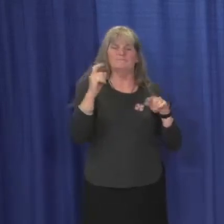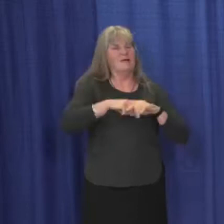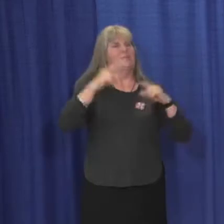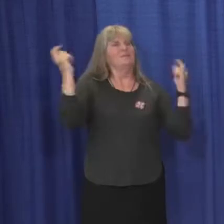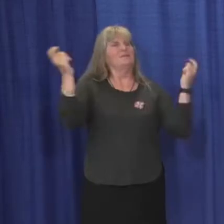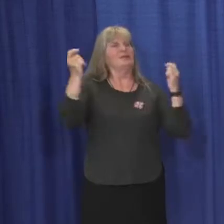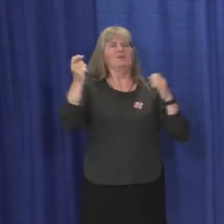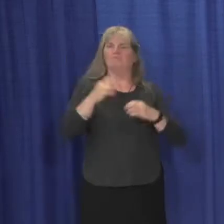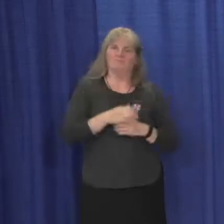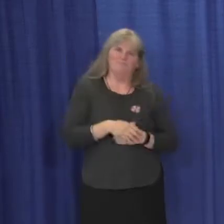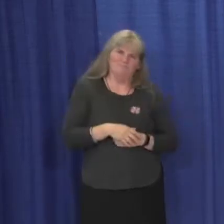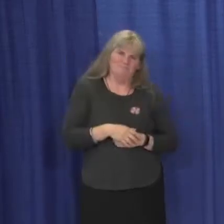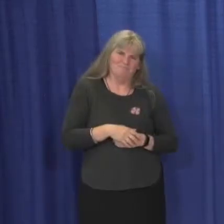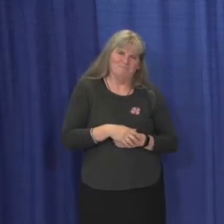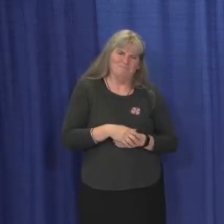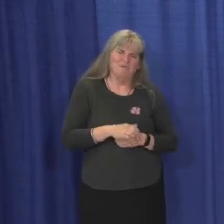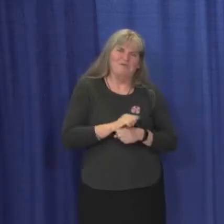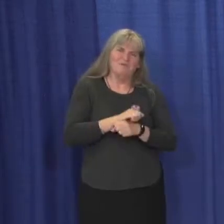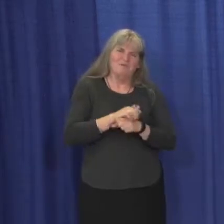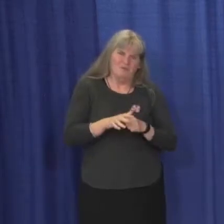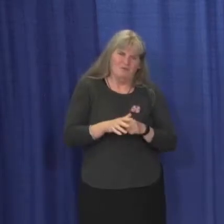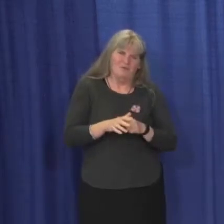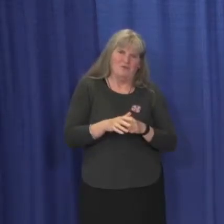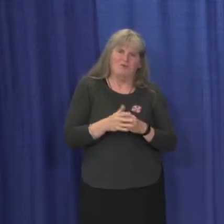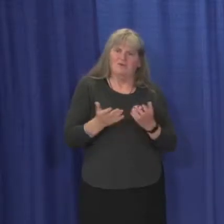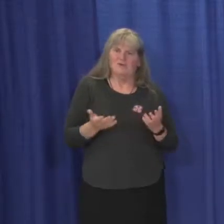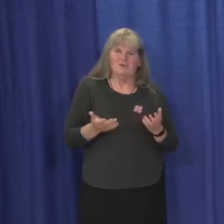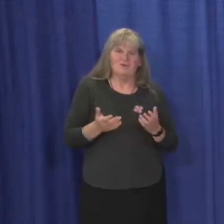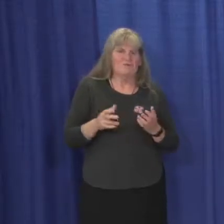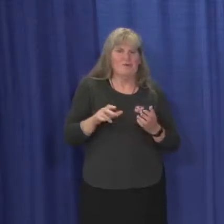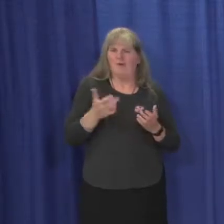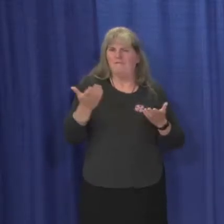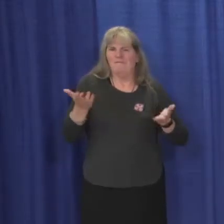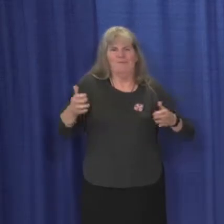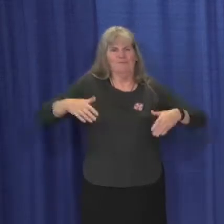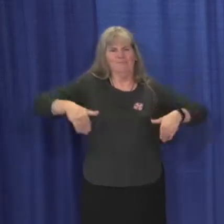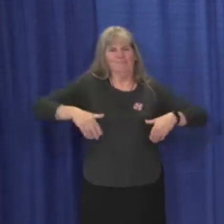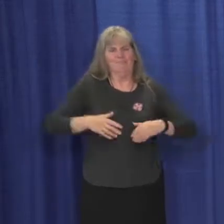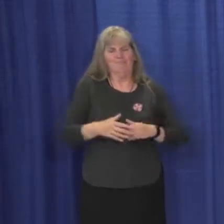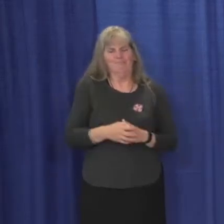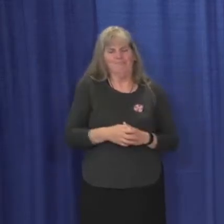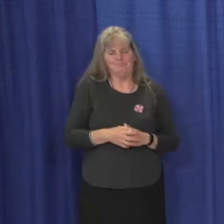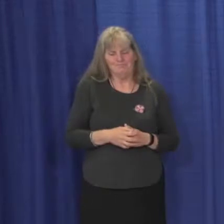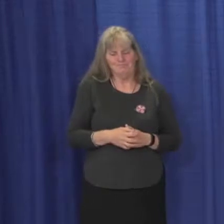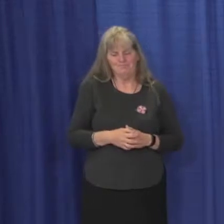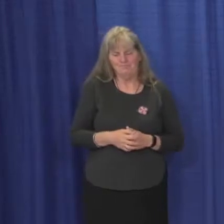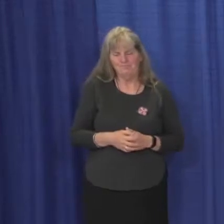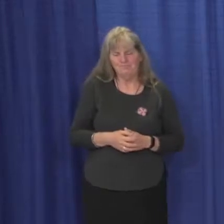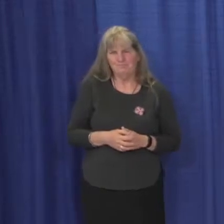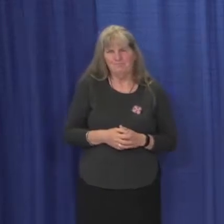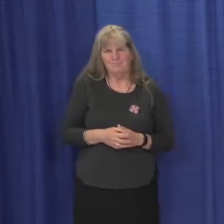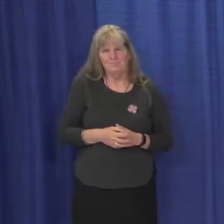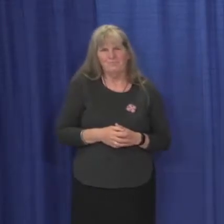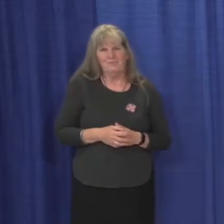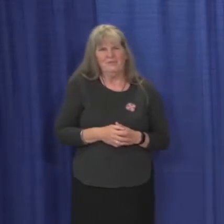a time to celebrate as our time with COVID-19 is far from over.